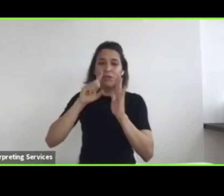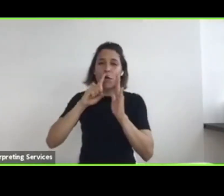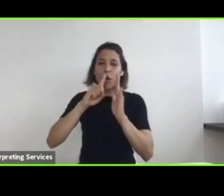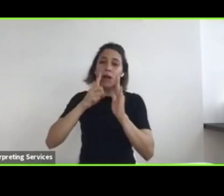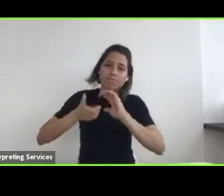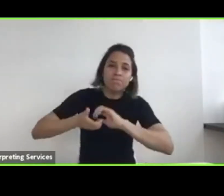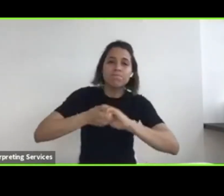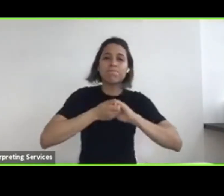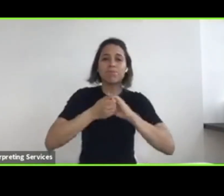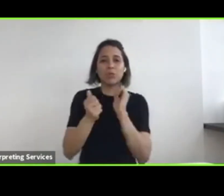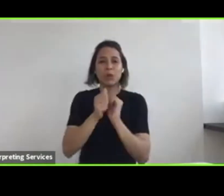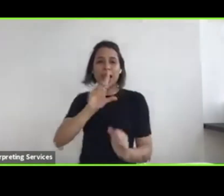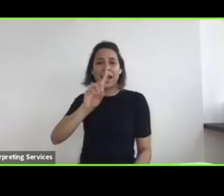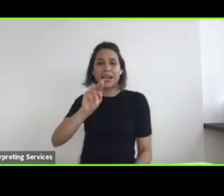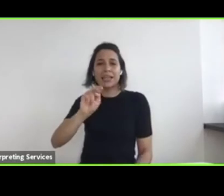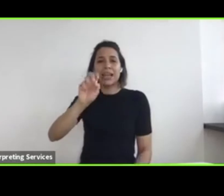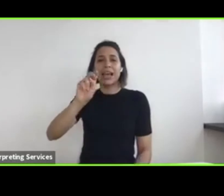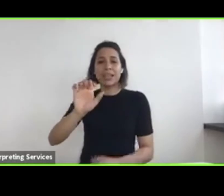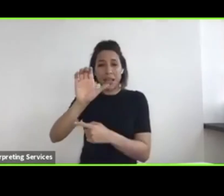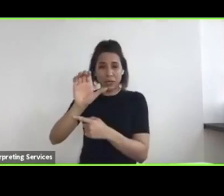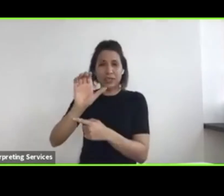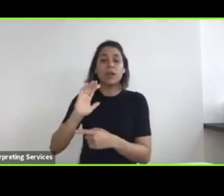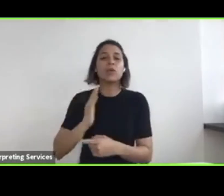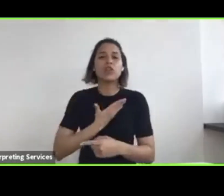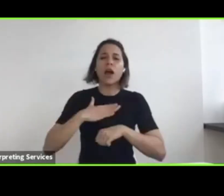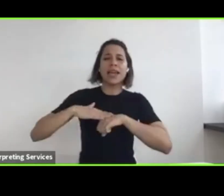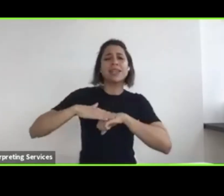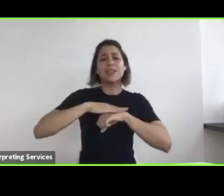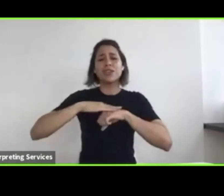AND ALI, CENTER INDIGENOUS KNOWLEDGES WITH THE REALITIES AND CONDITIONS OF